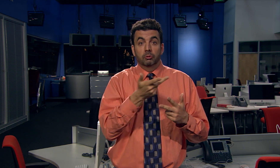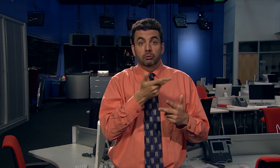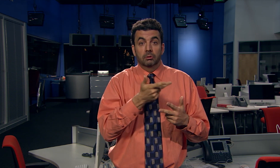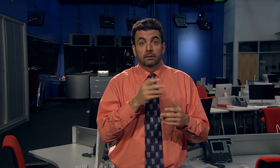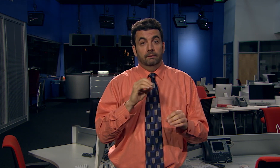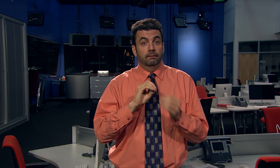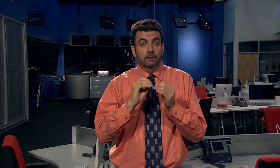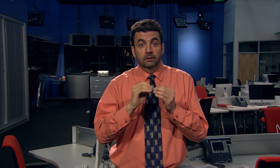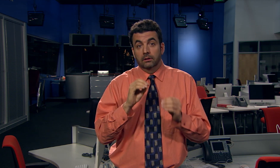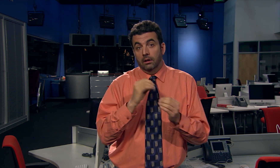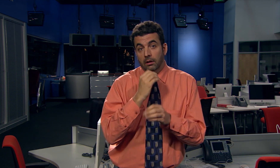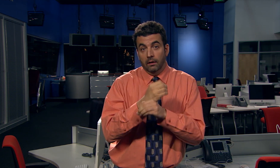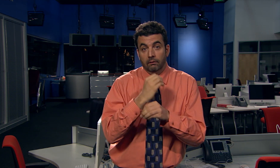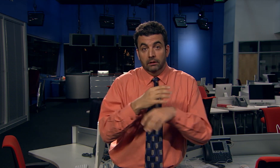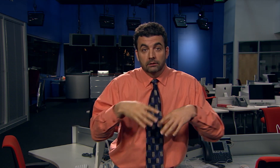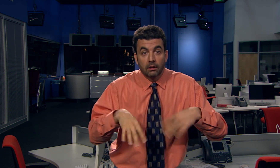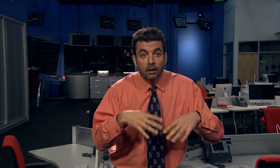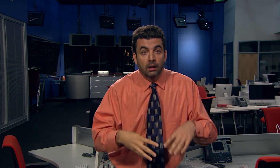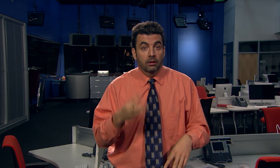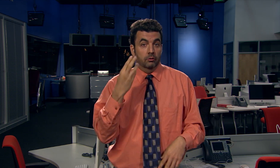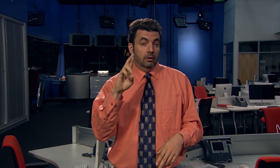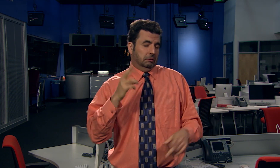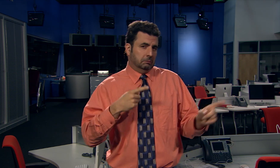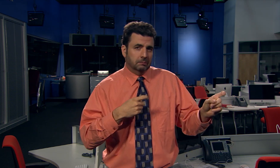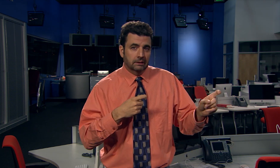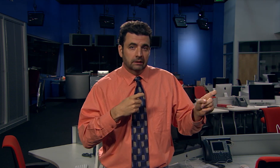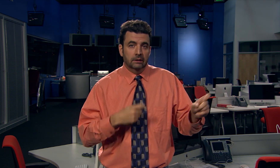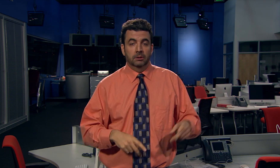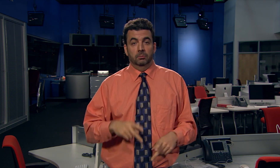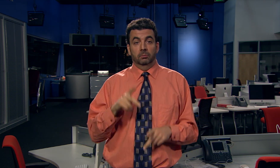ISSUES WITH OFFENSIVE LINE AND SPEED WIDE RECEIVER.